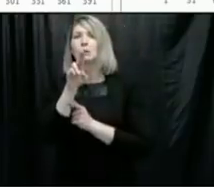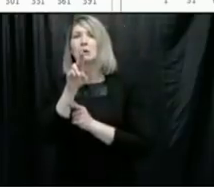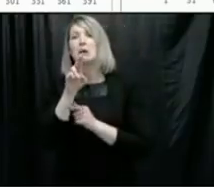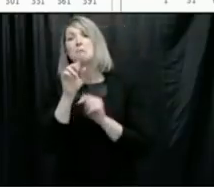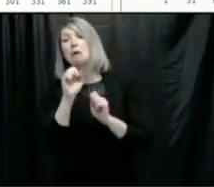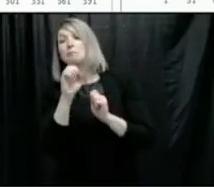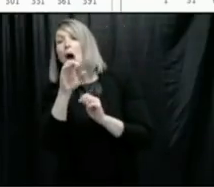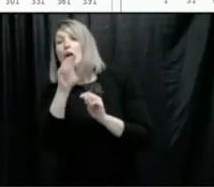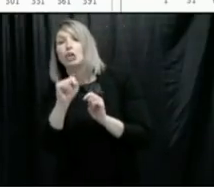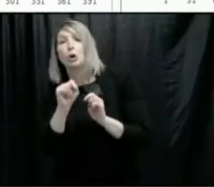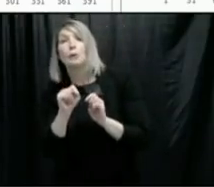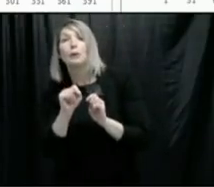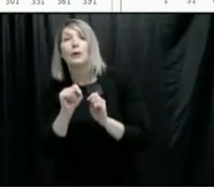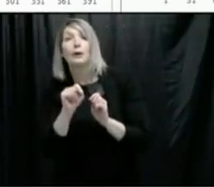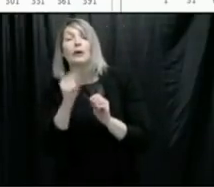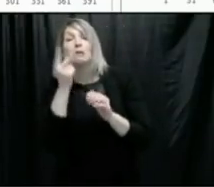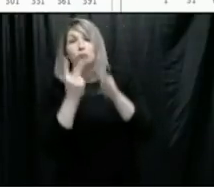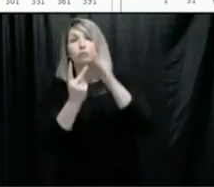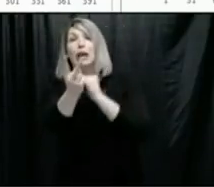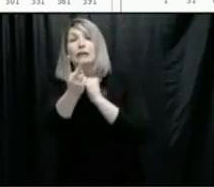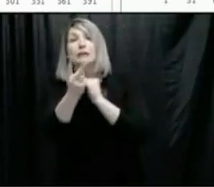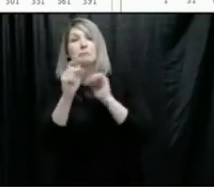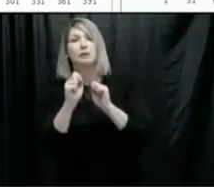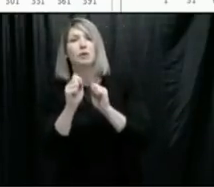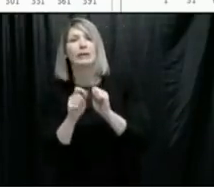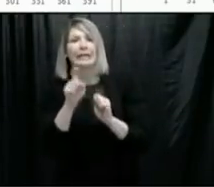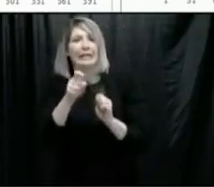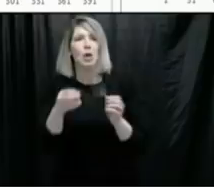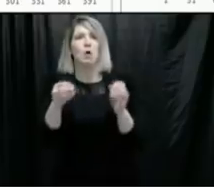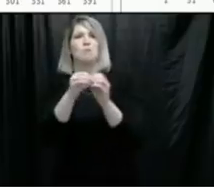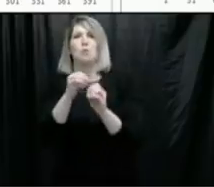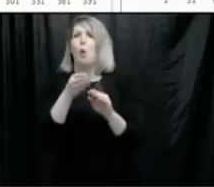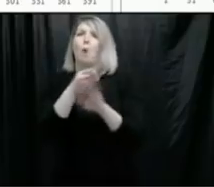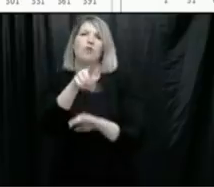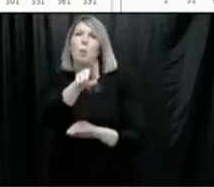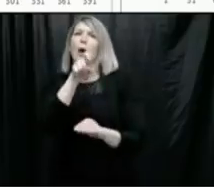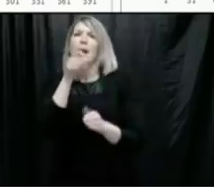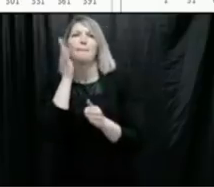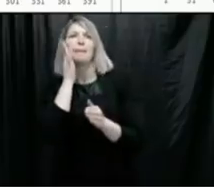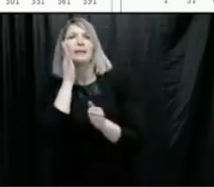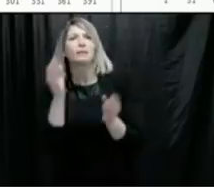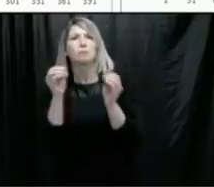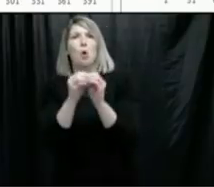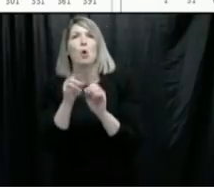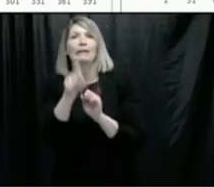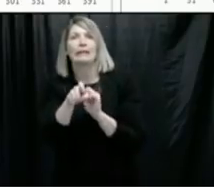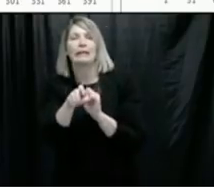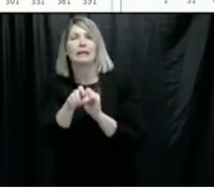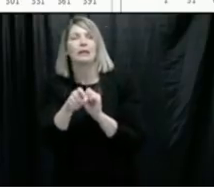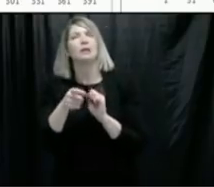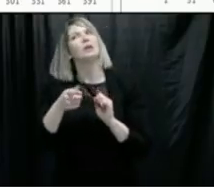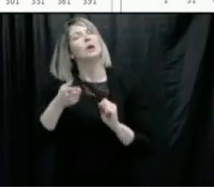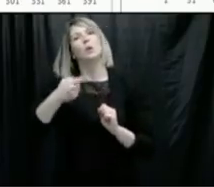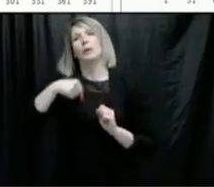CAPACITY SOME TIME IN OCTOBER AND NOVEMBER YOU MADE NOWHERE